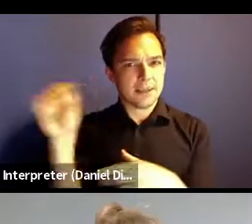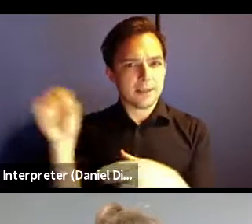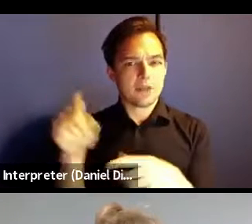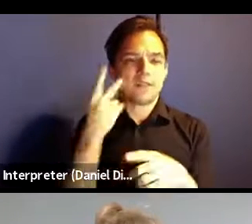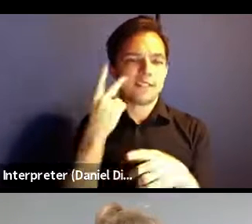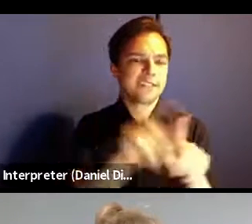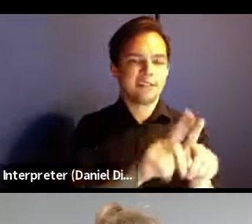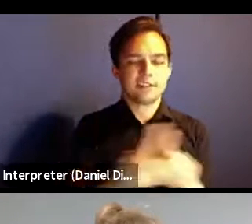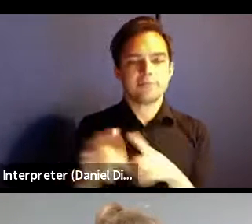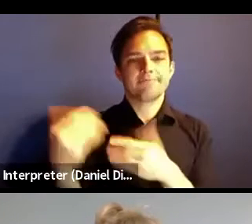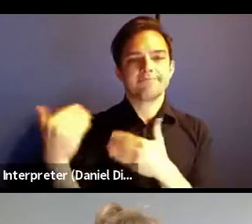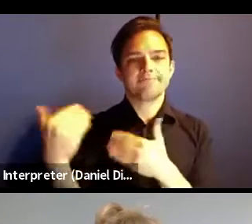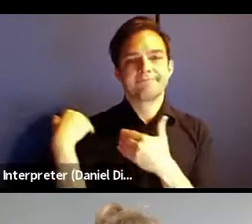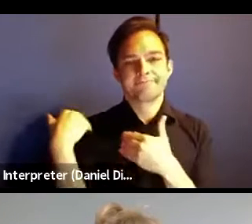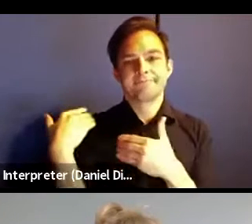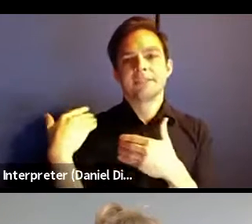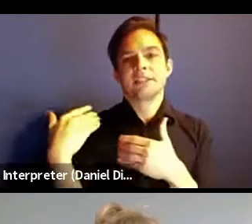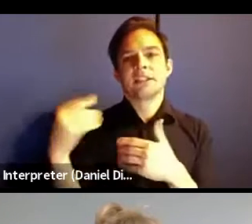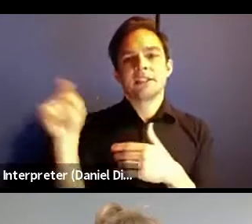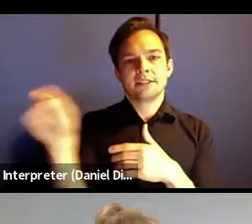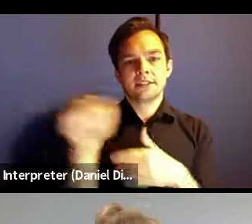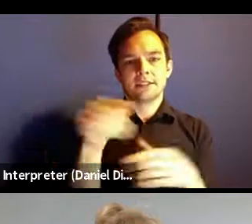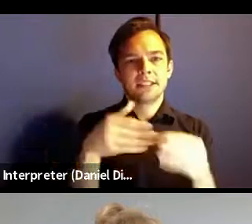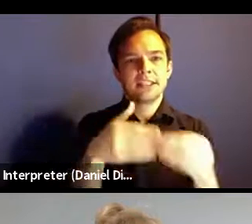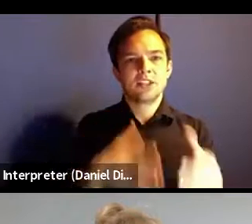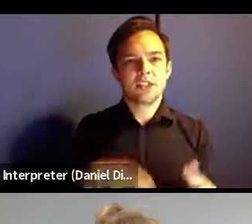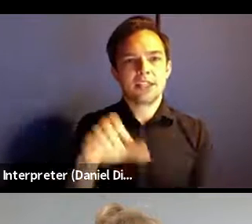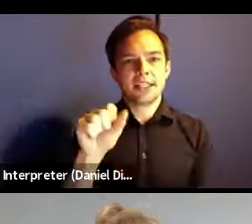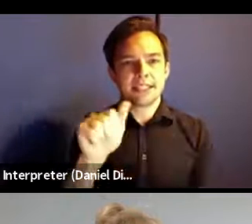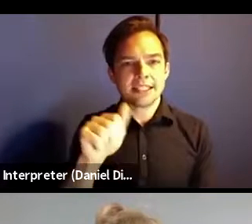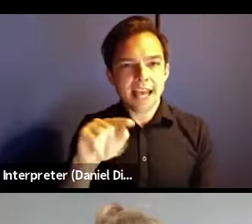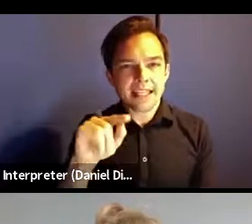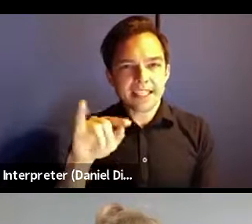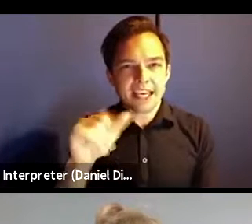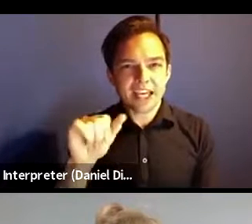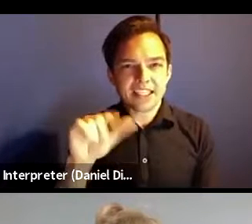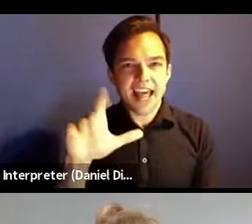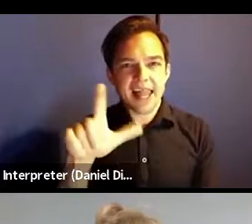Sir Richard Branson, Satya Nadella, and a lot of others.